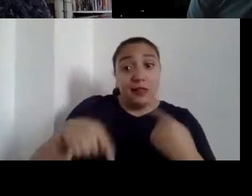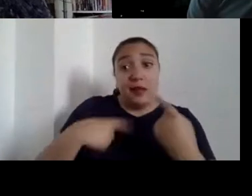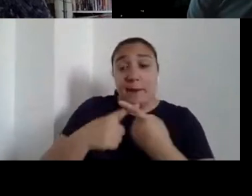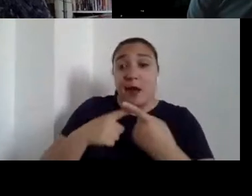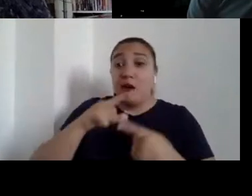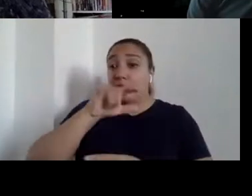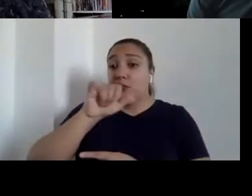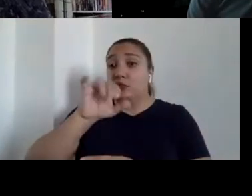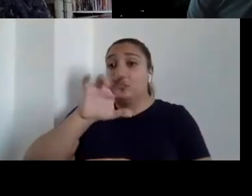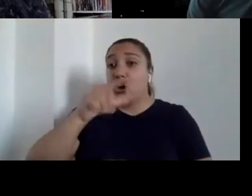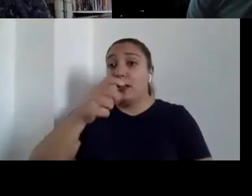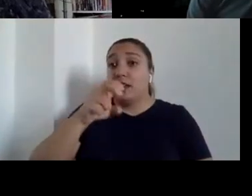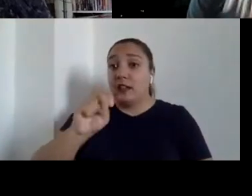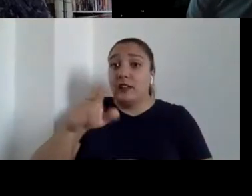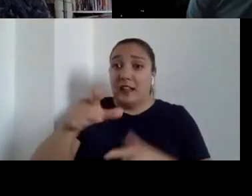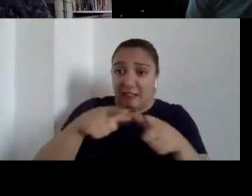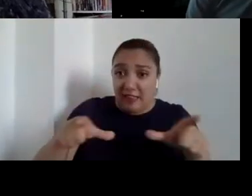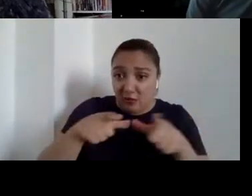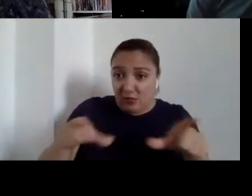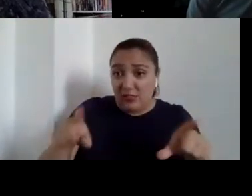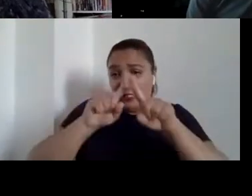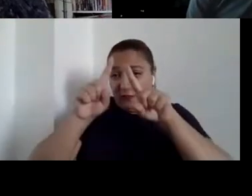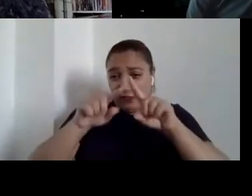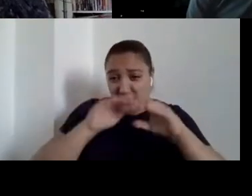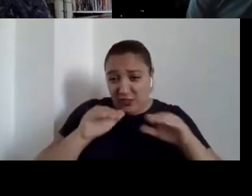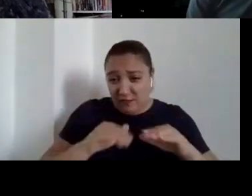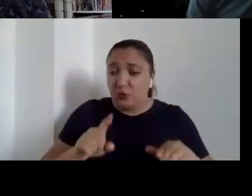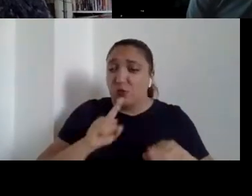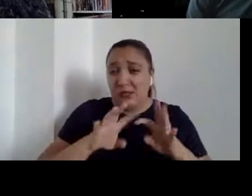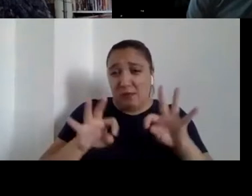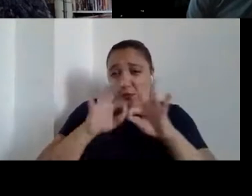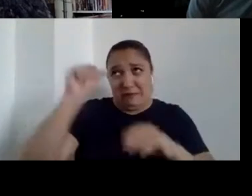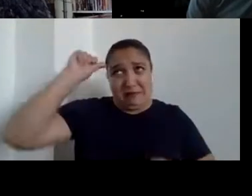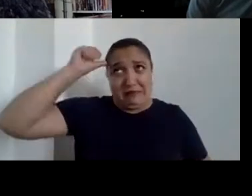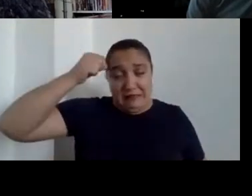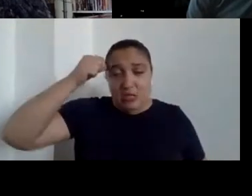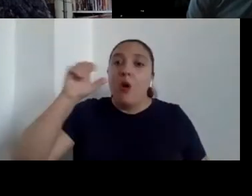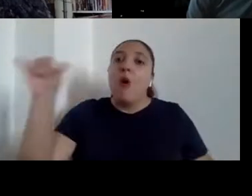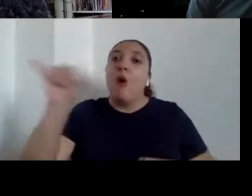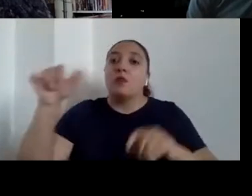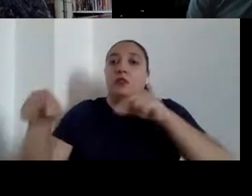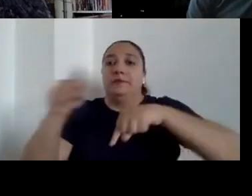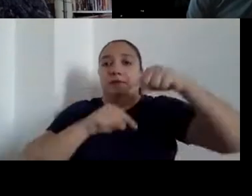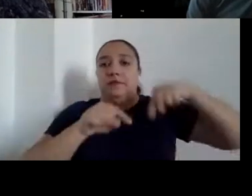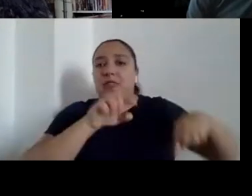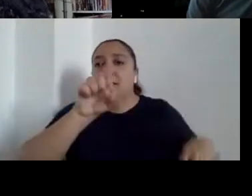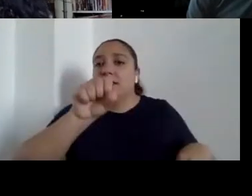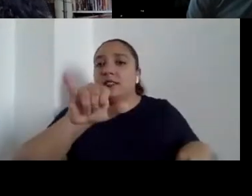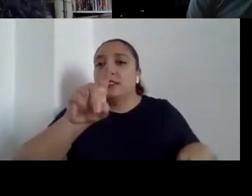tight and think about. It brings me back, Sydney, your comment about community. I was